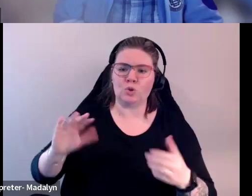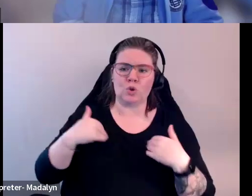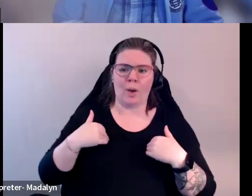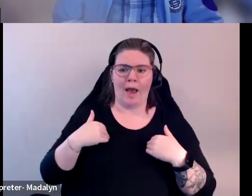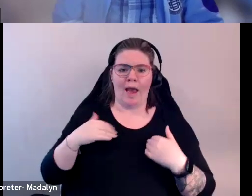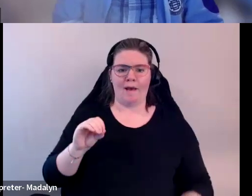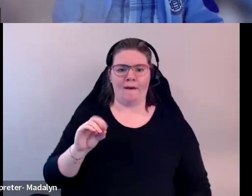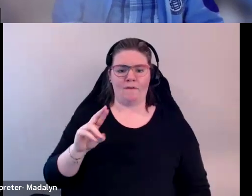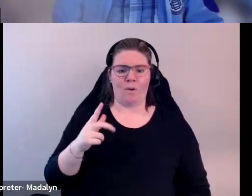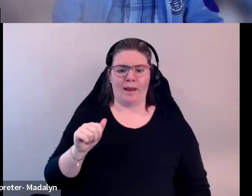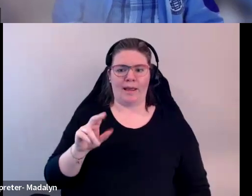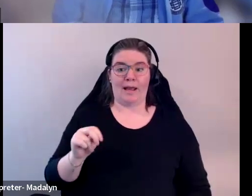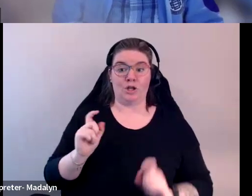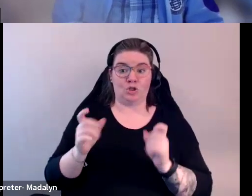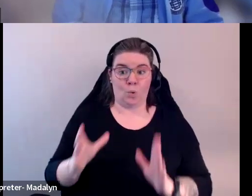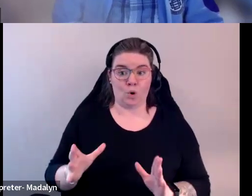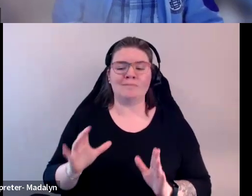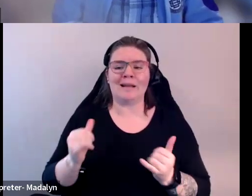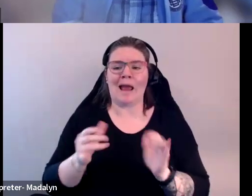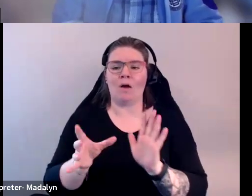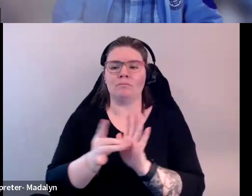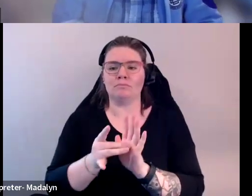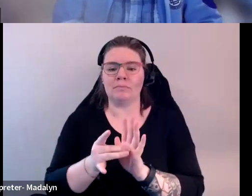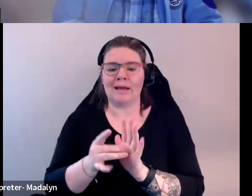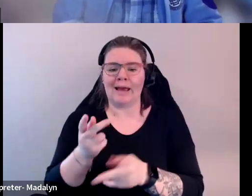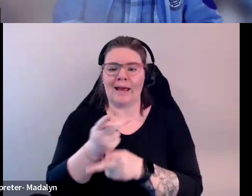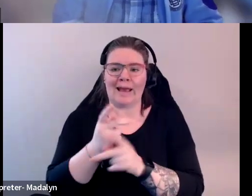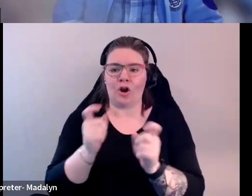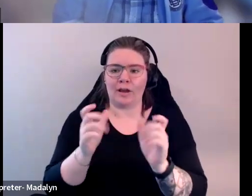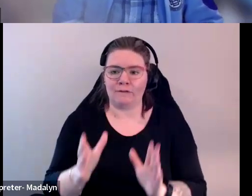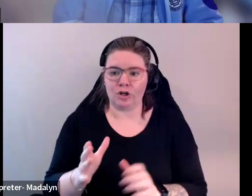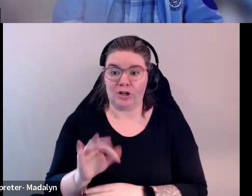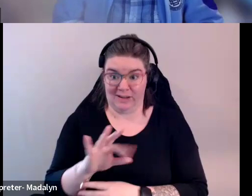Don Posh: that, says caregiver, because of a caregiver, is involved in an accident.